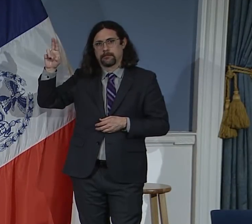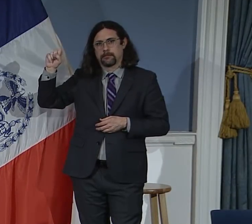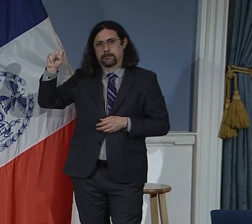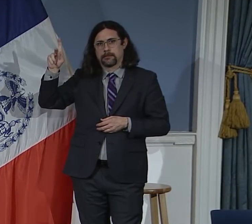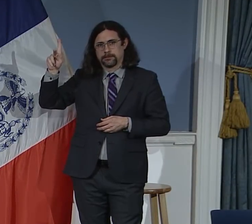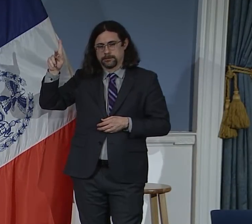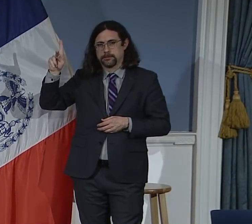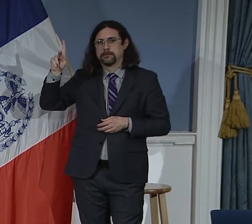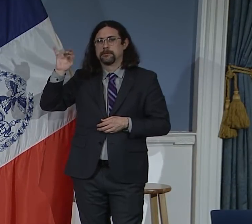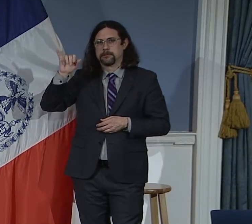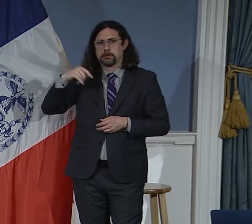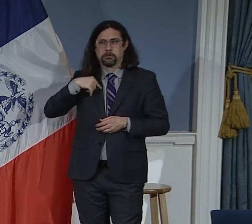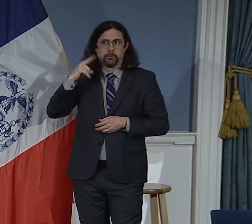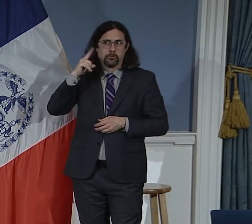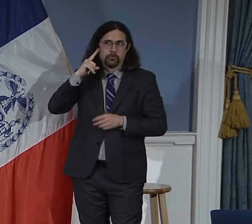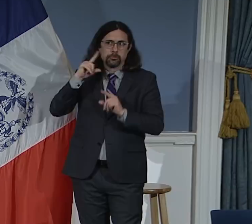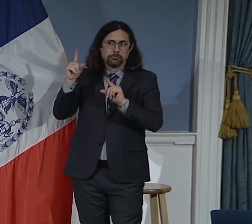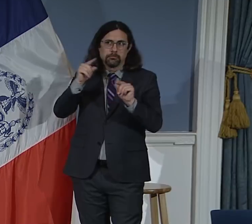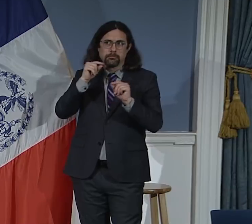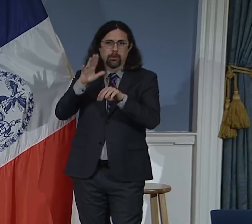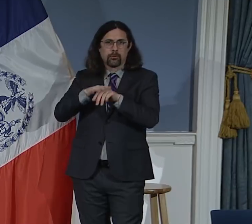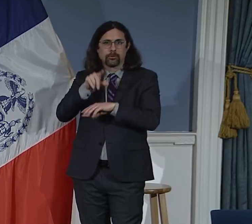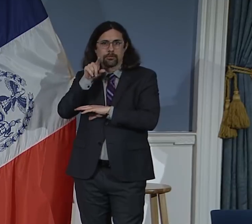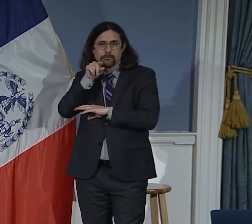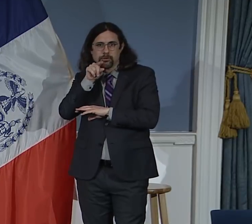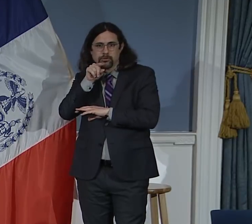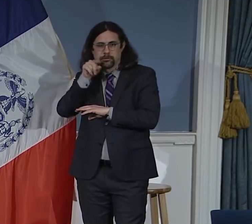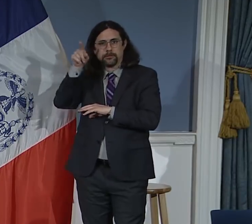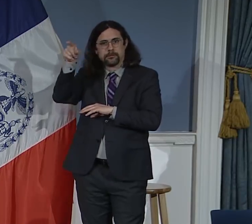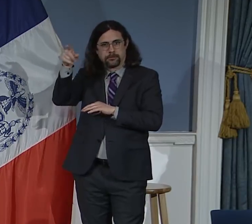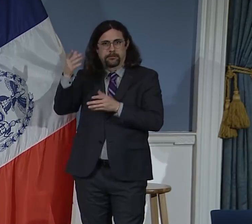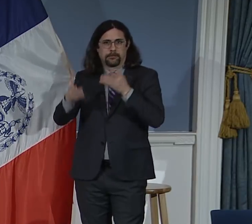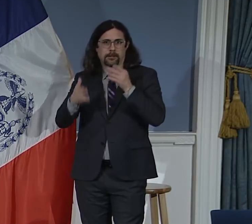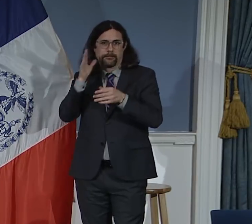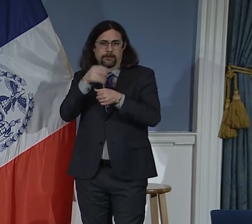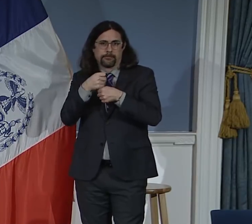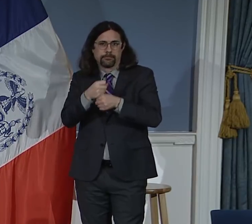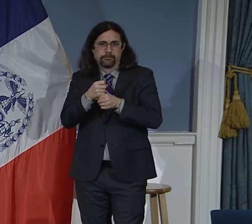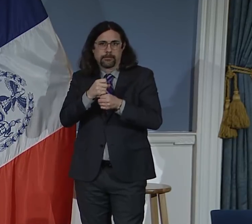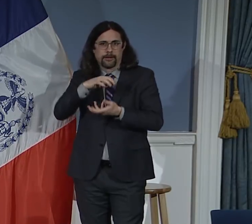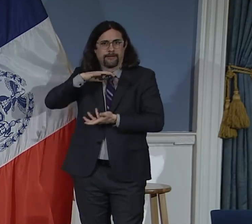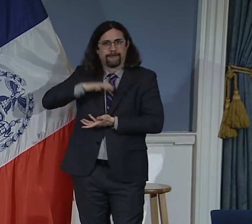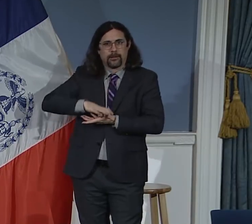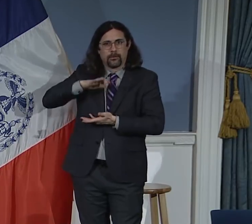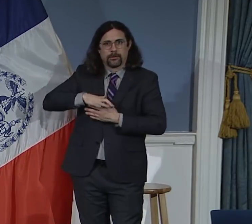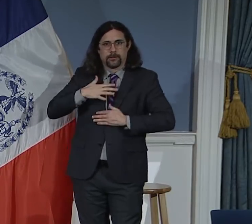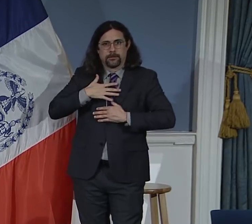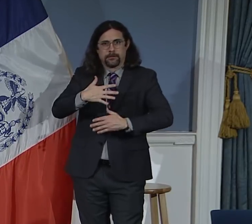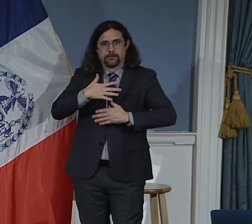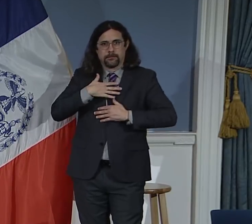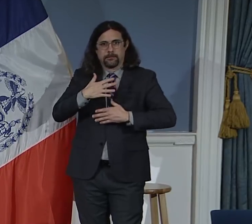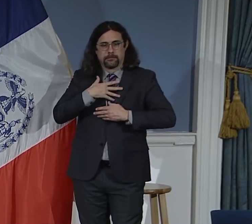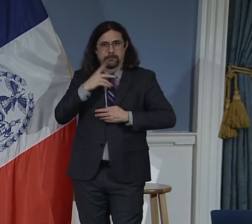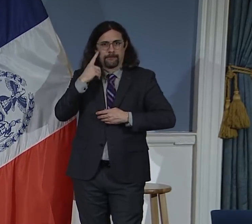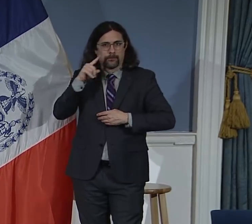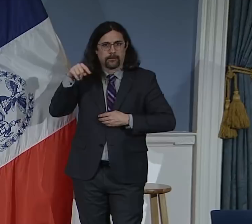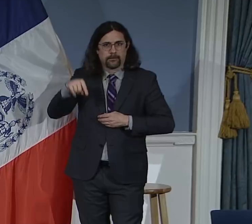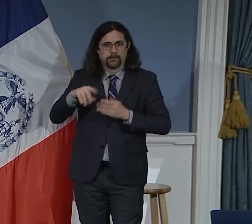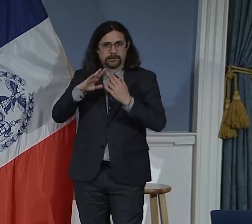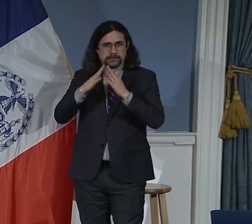TWITTER. WITH ELON MUSK, WE'RE VERY HAPPY TO RECEIVE HIS OFFER OF HELP. WE'RE TRYING TO ASSESS WHAT IT MEANS AND HOW ICQUK ILYT COULD